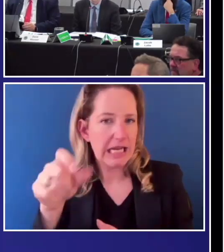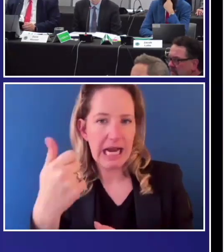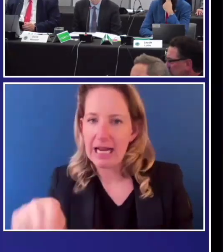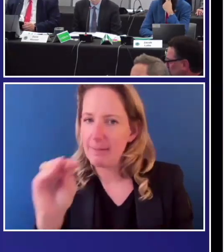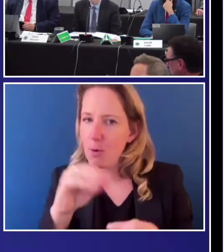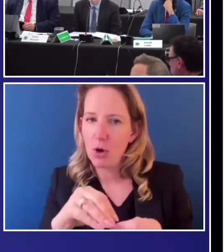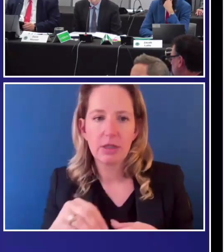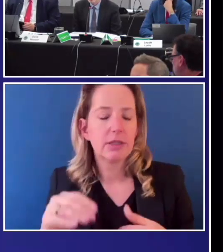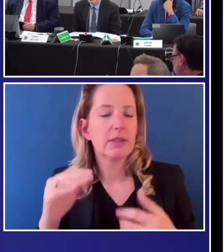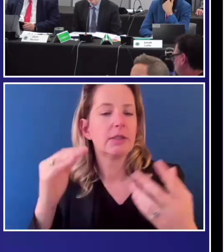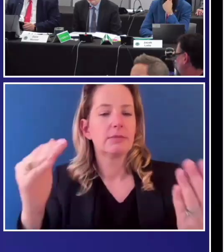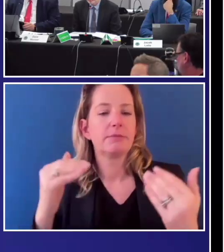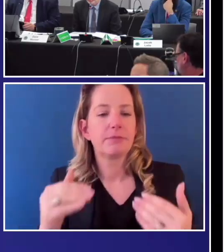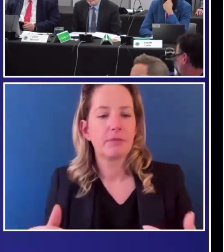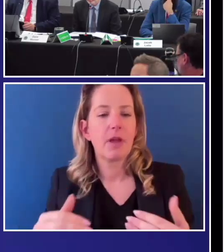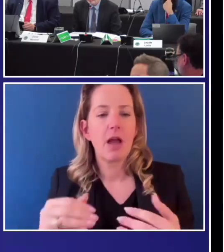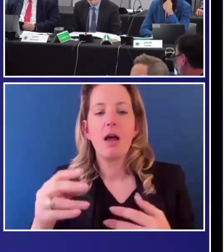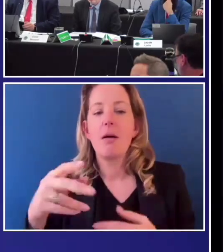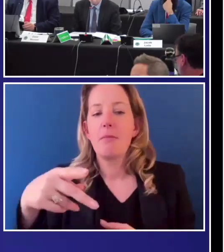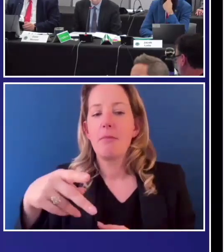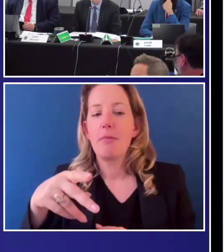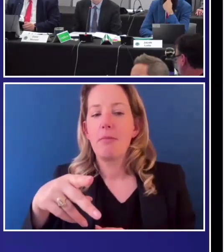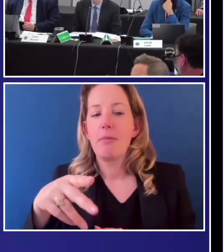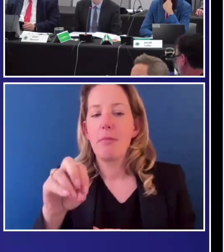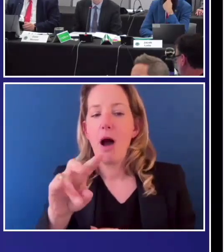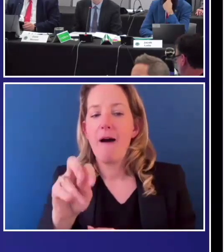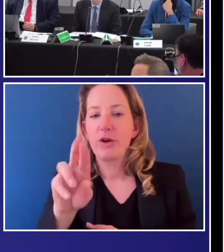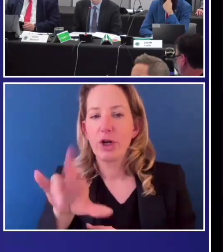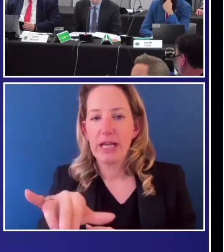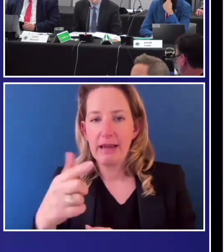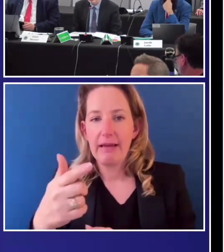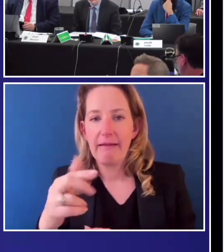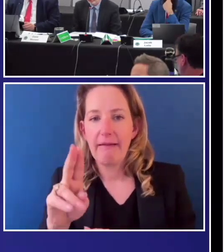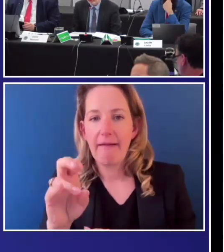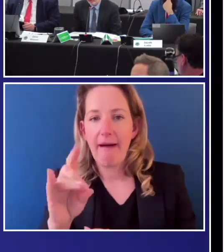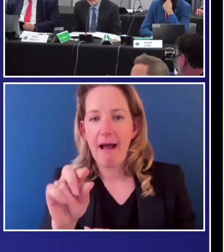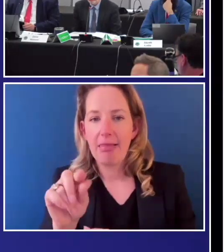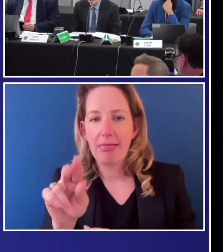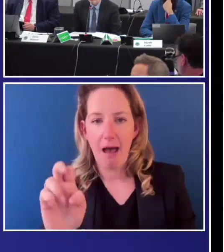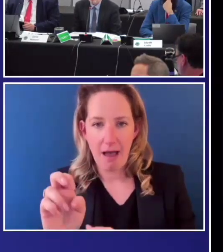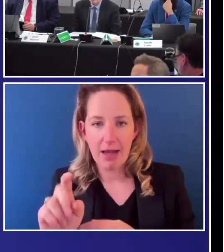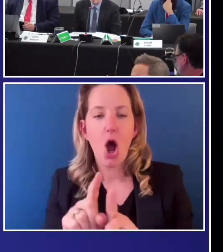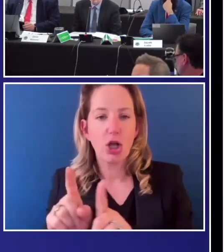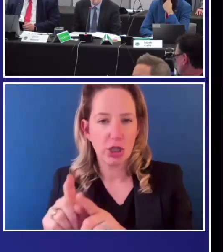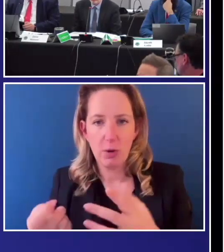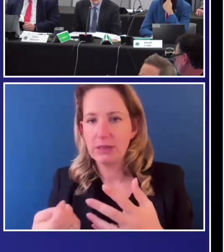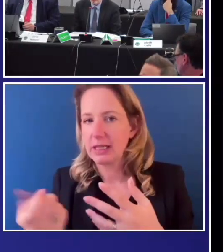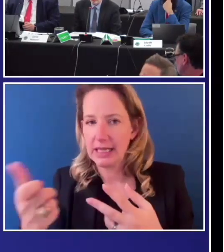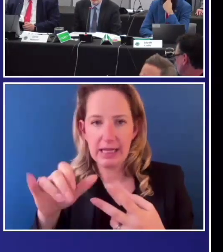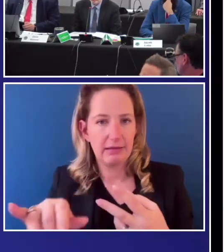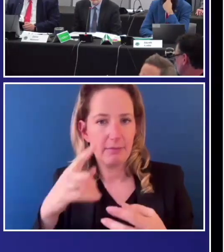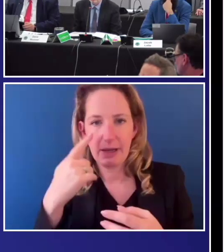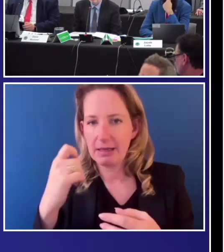We also deleted the definition of the poverty guideline, which was used in the, in the calculation and is no longer needed.